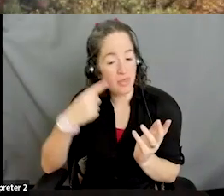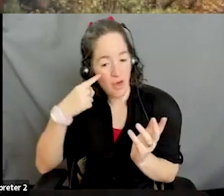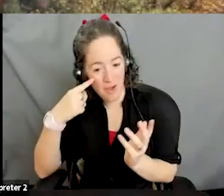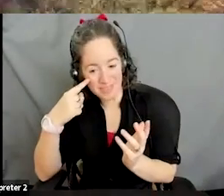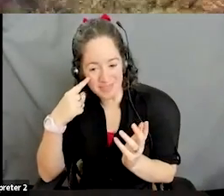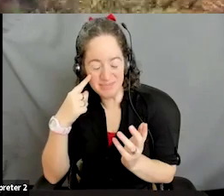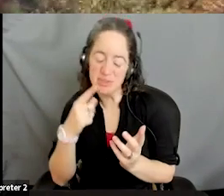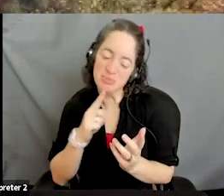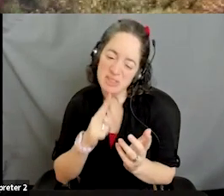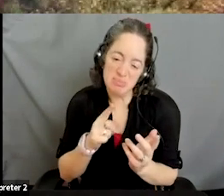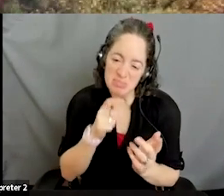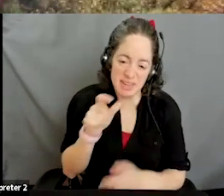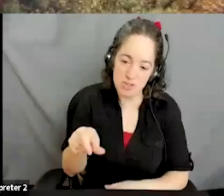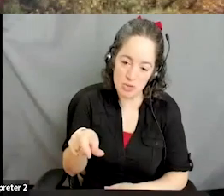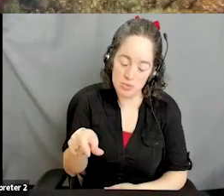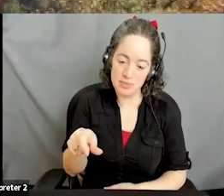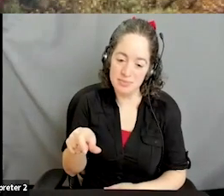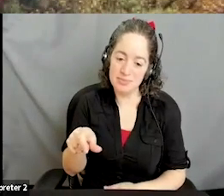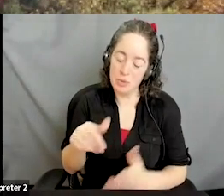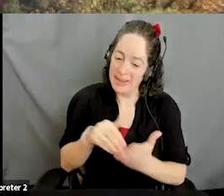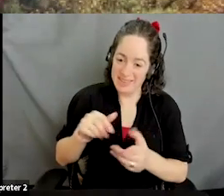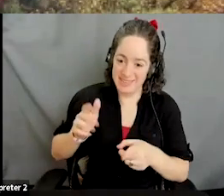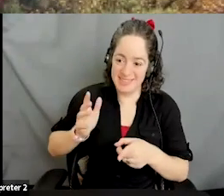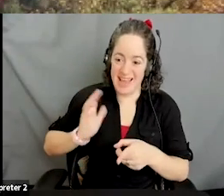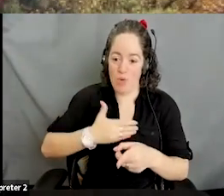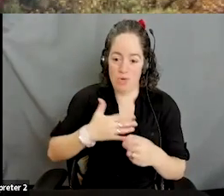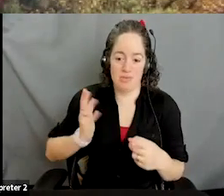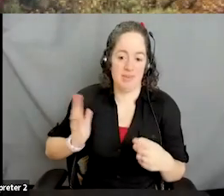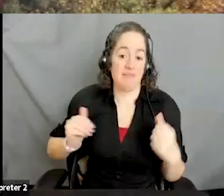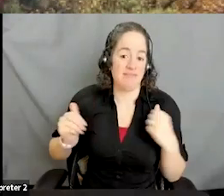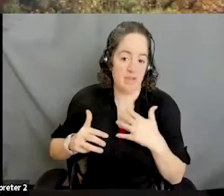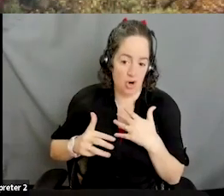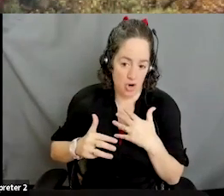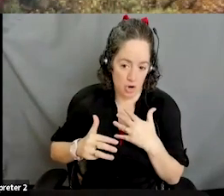There's also a binary perception of accessibility,